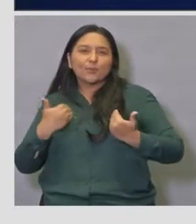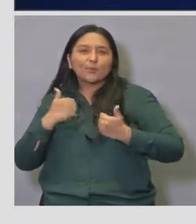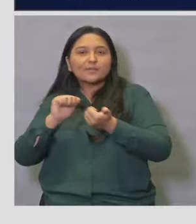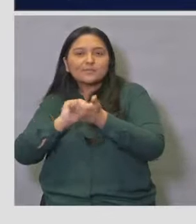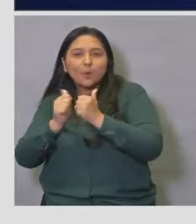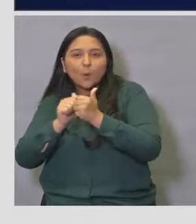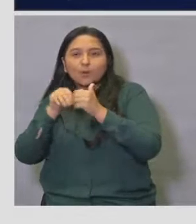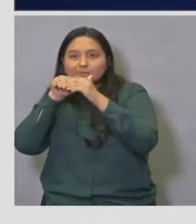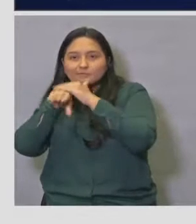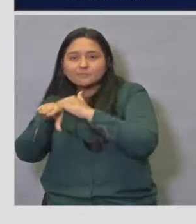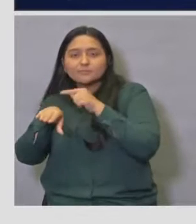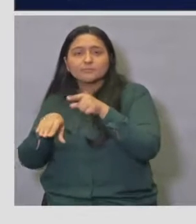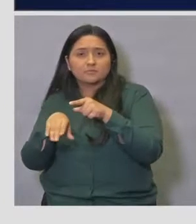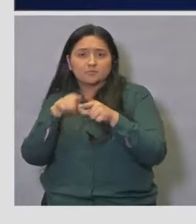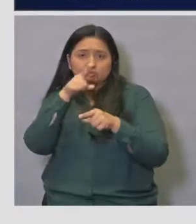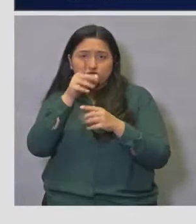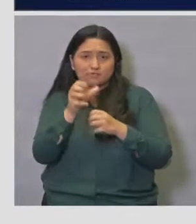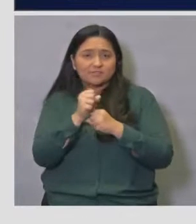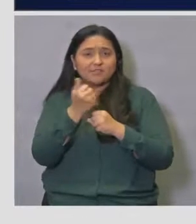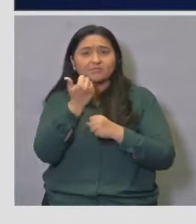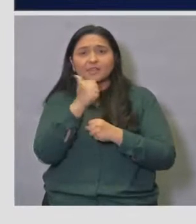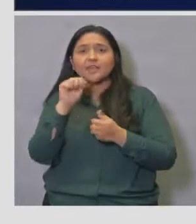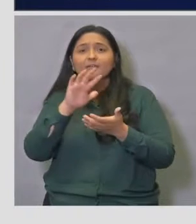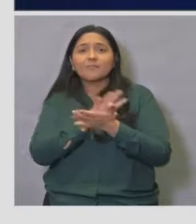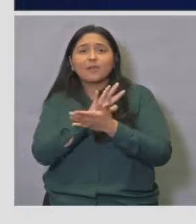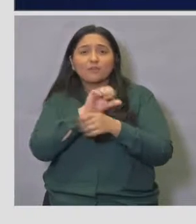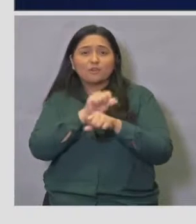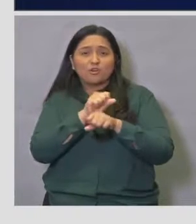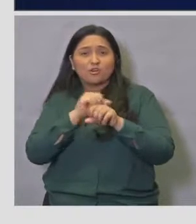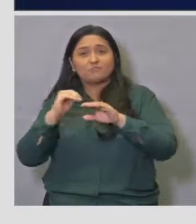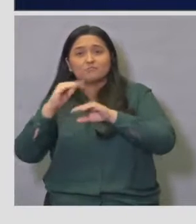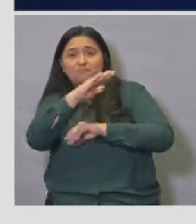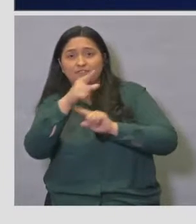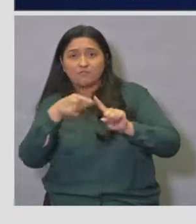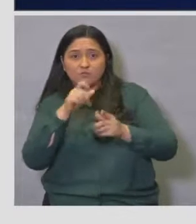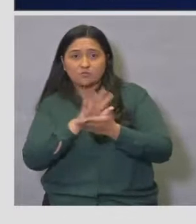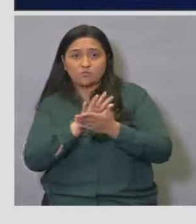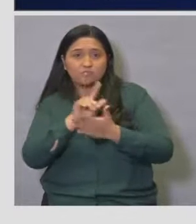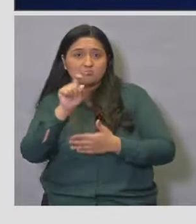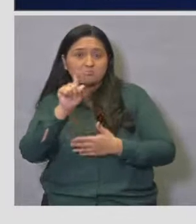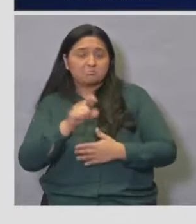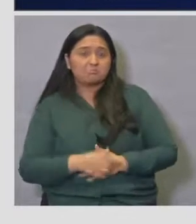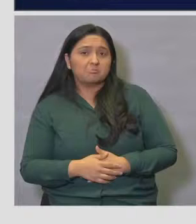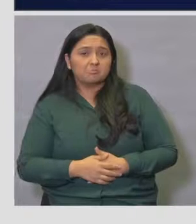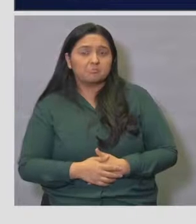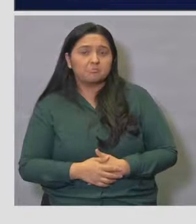SECOND QUESTION, INDOOR SPORTS, YOUTH SPORTS, HAVE YOU RECEIVED ANY OF THE PAPERWORK YOU NEED